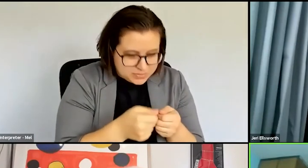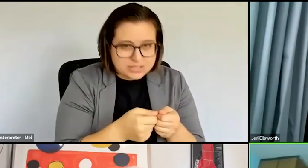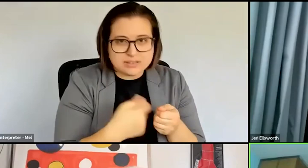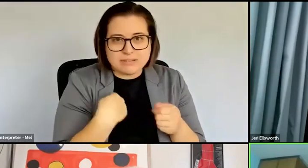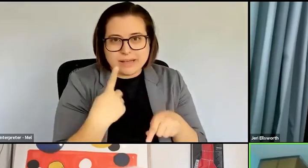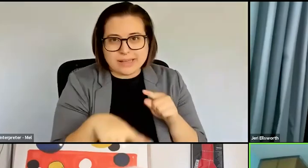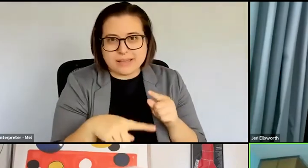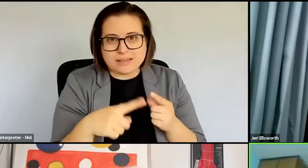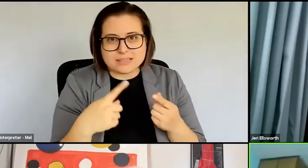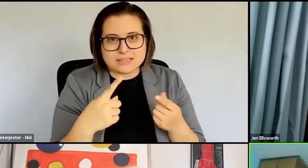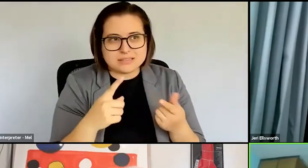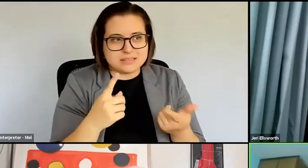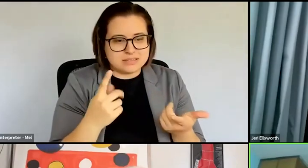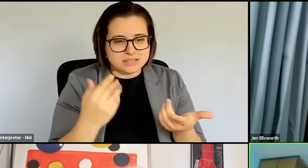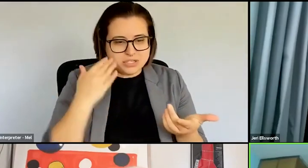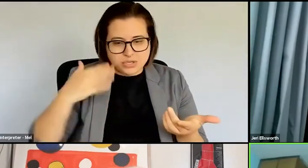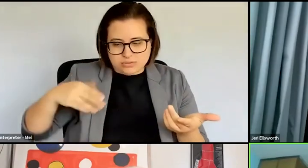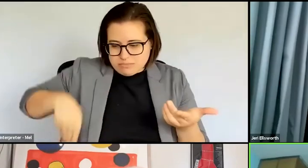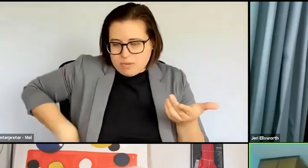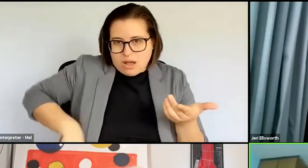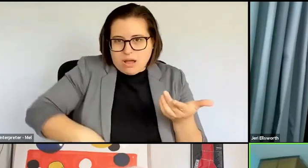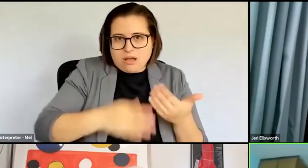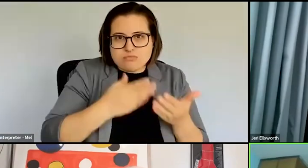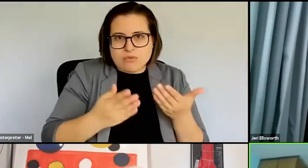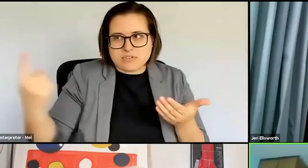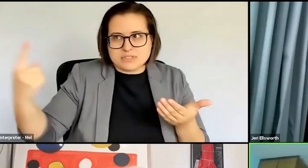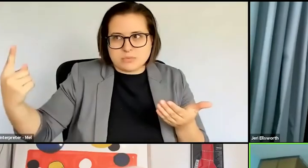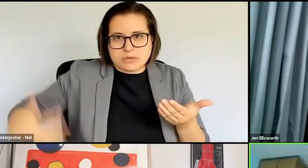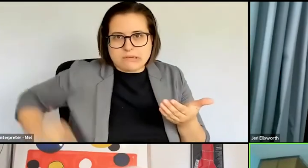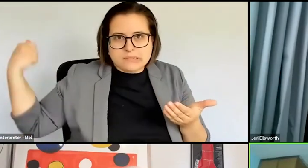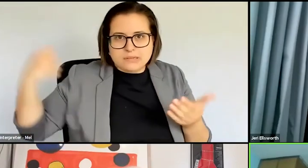hands which are the things I care about most, as you were talking about Bran, and one time I